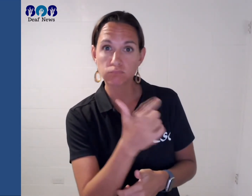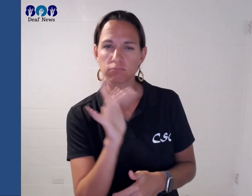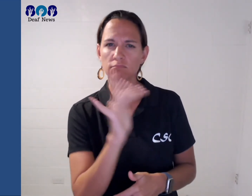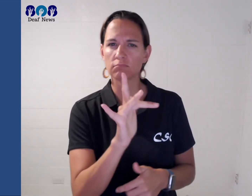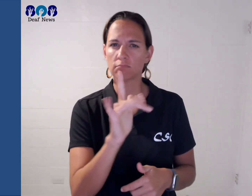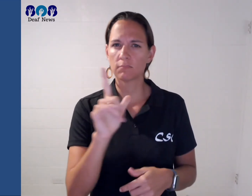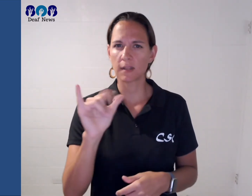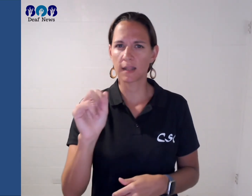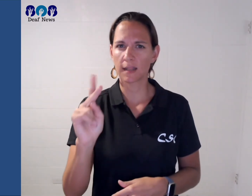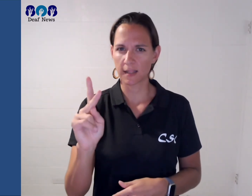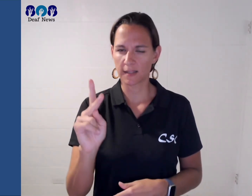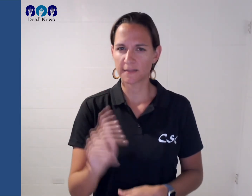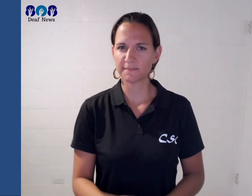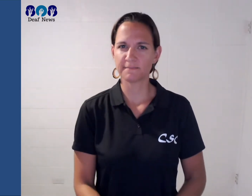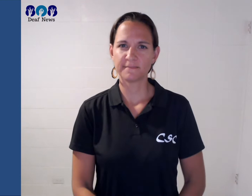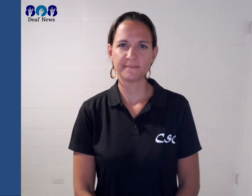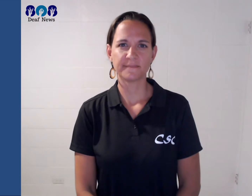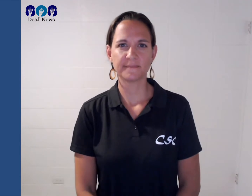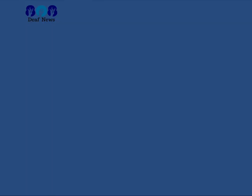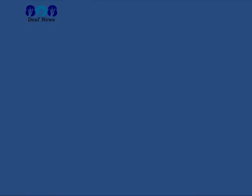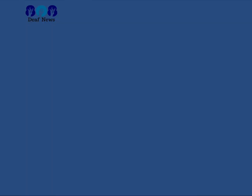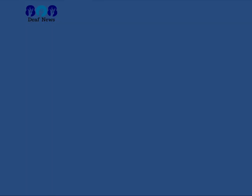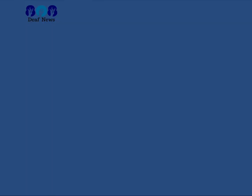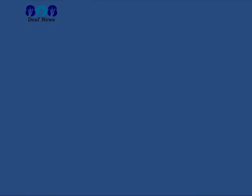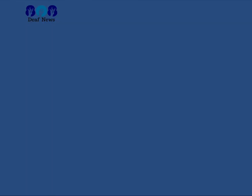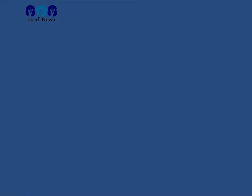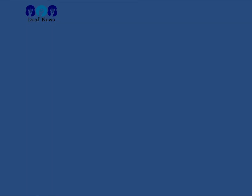If you want to watch his video, click on the link.